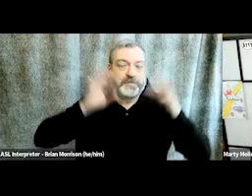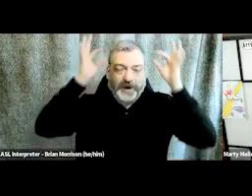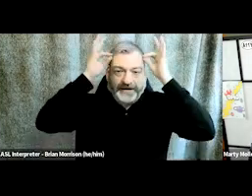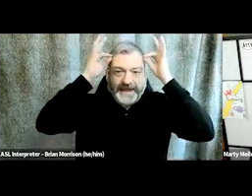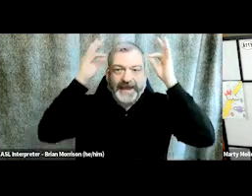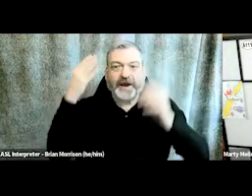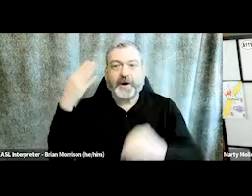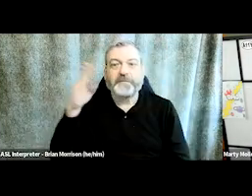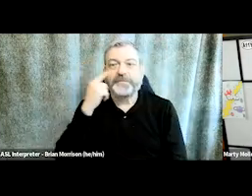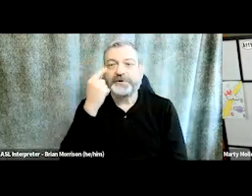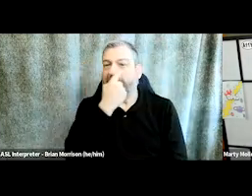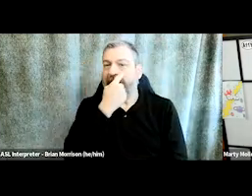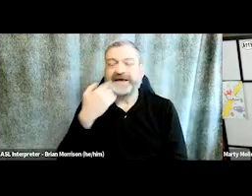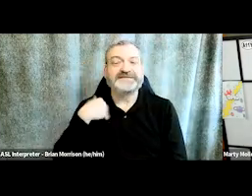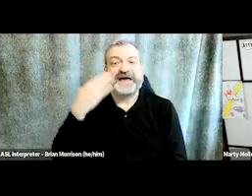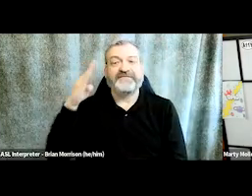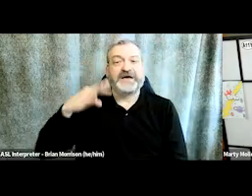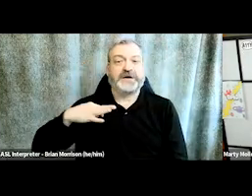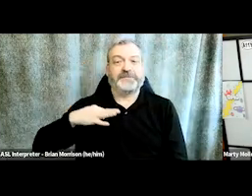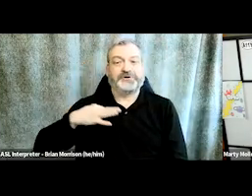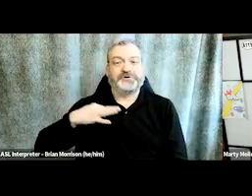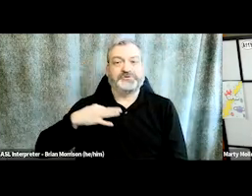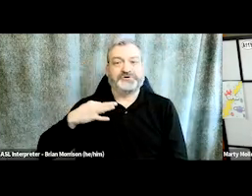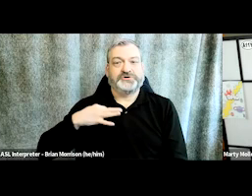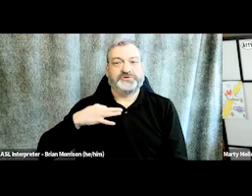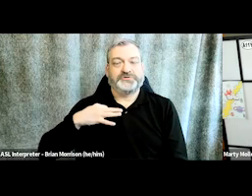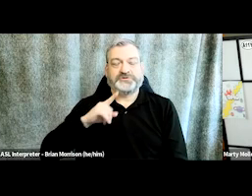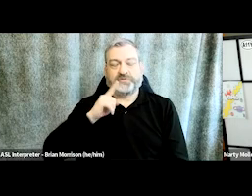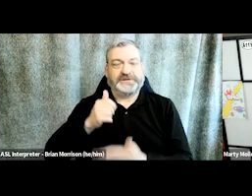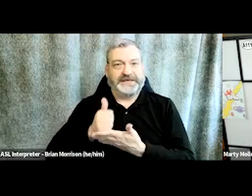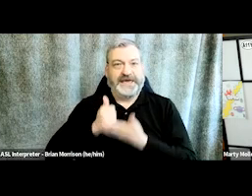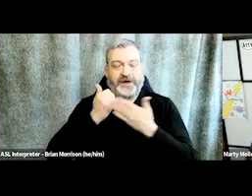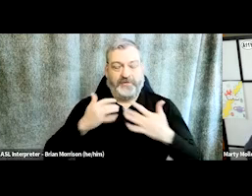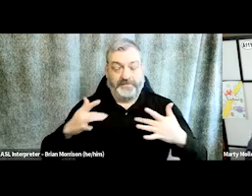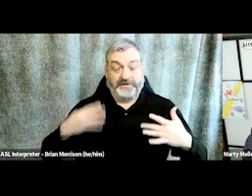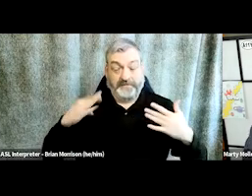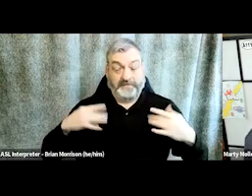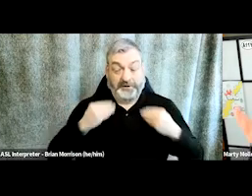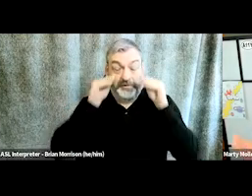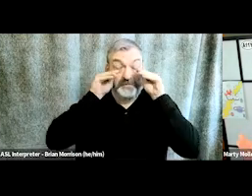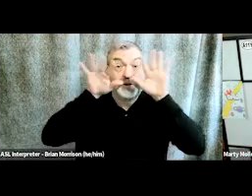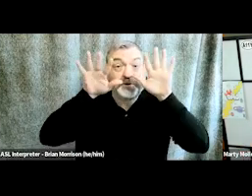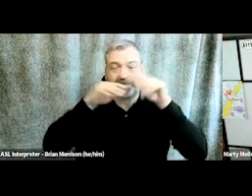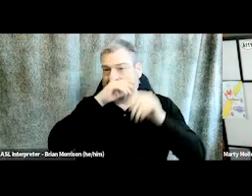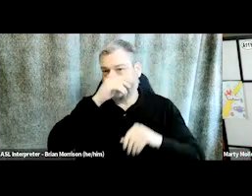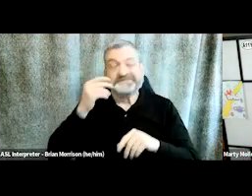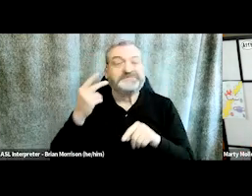and I'm wearing a blue shirt to help accentuate those blue eyes. And I'm also wearing a headset with a boom